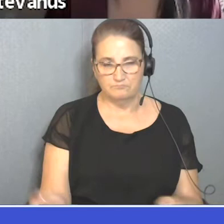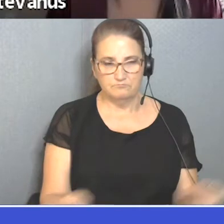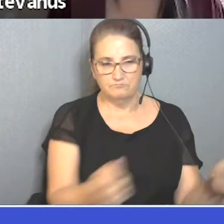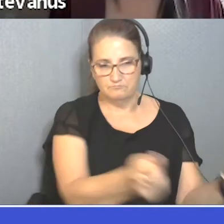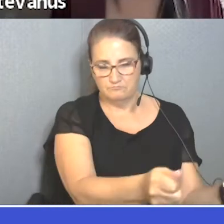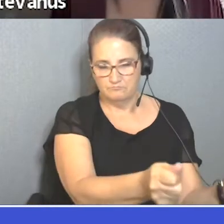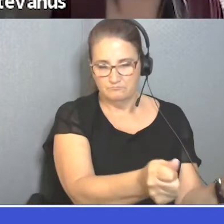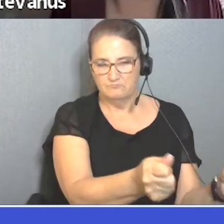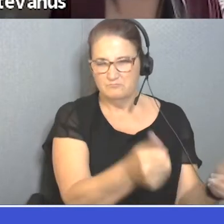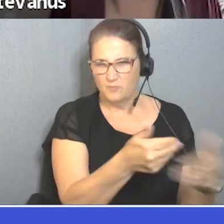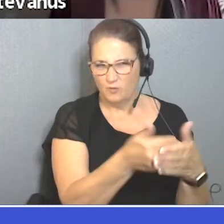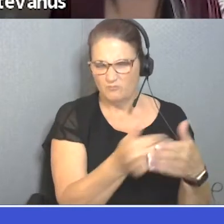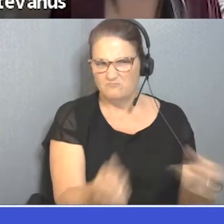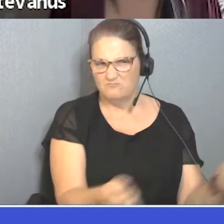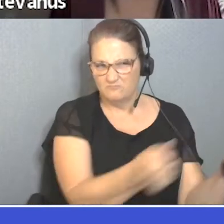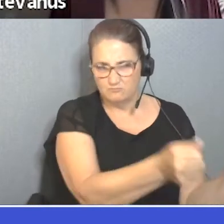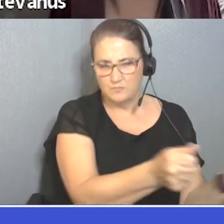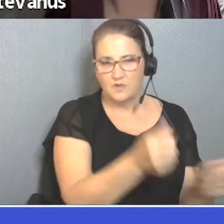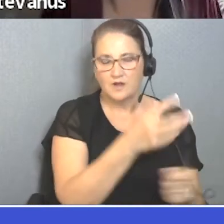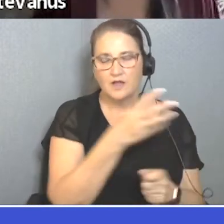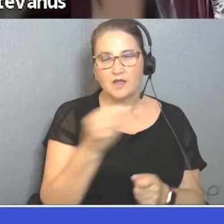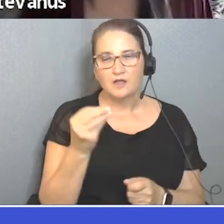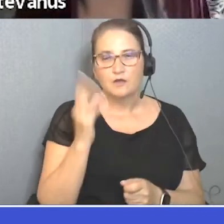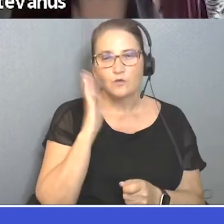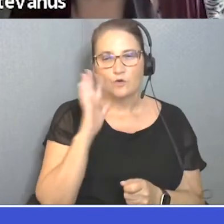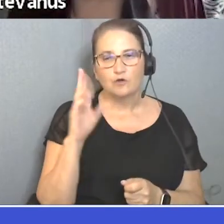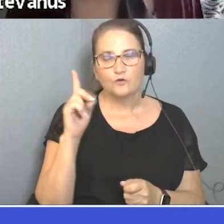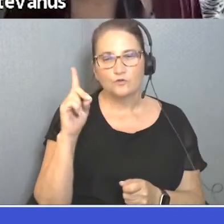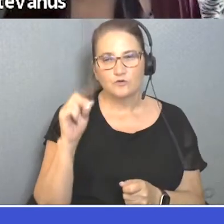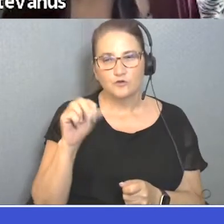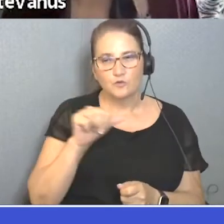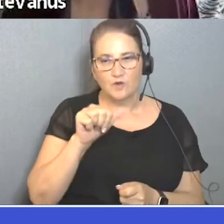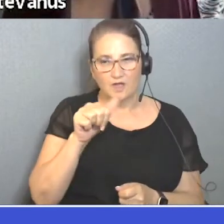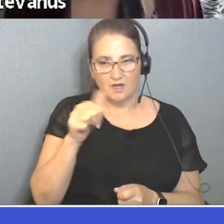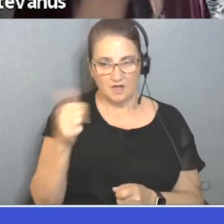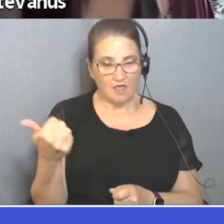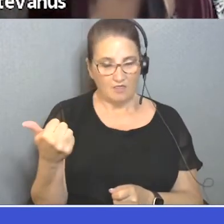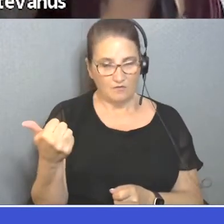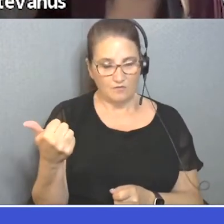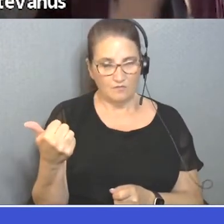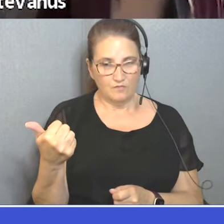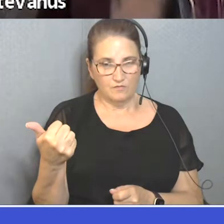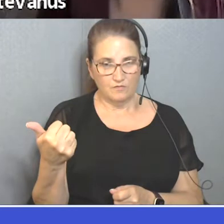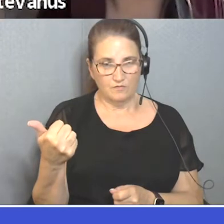canvas aside, closely, keep it close. And we're actually going to do